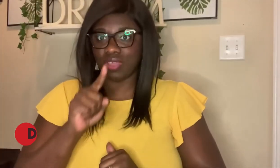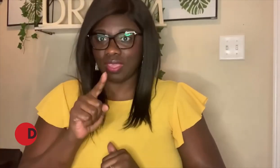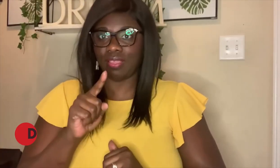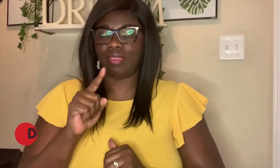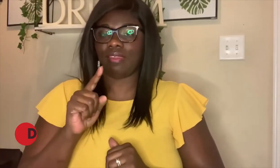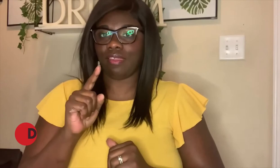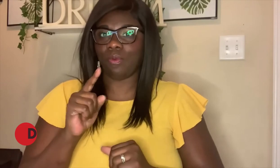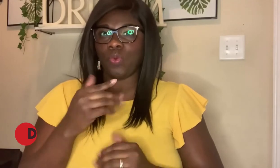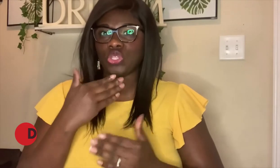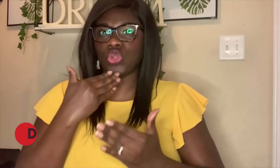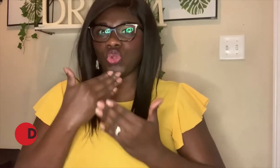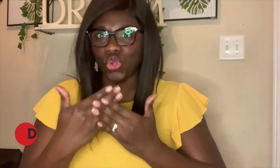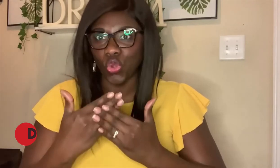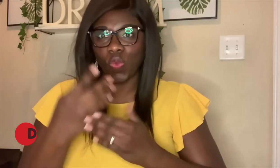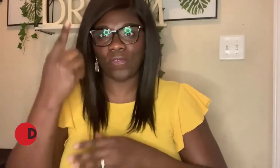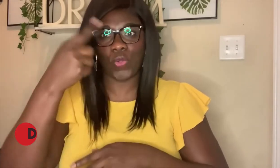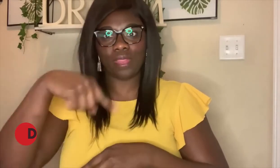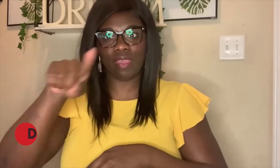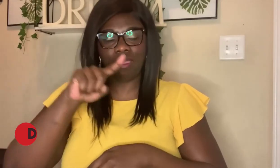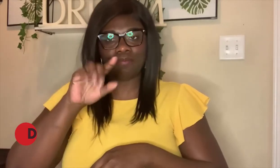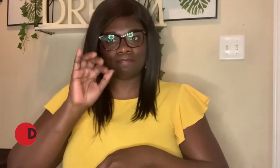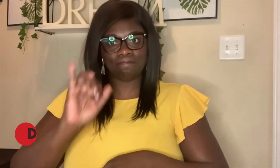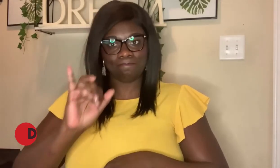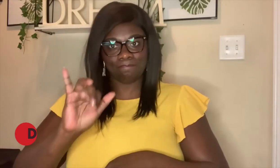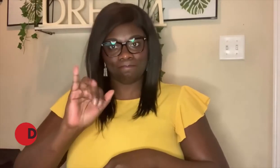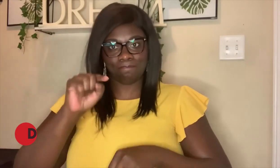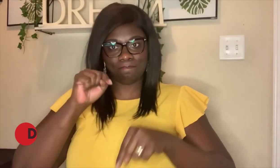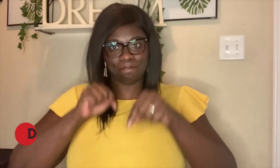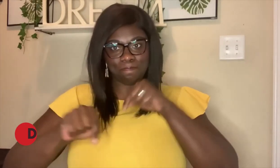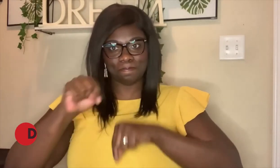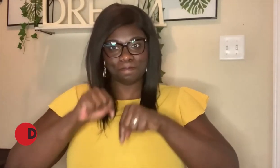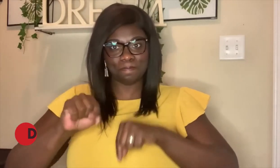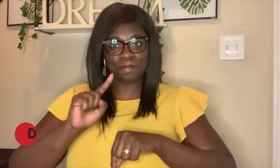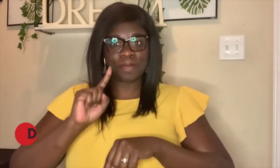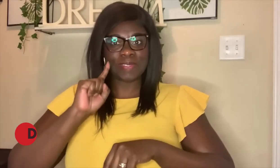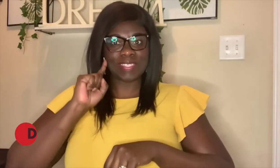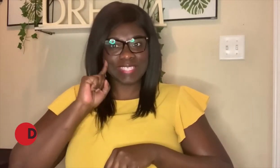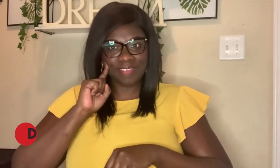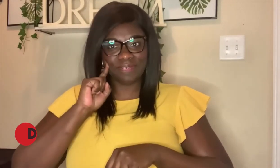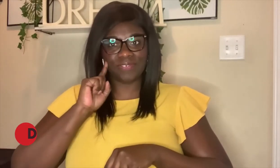it was really good for them to step back to think about Deaf